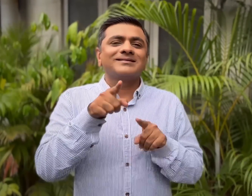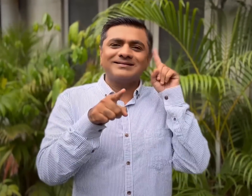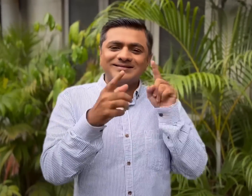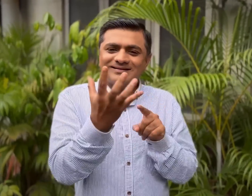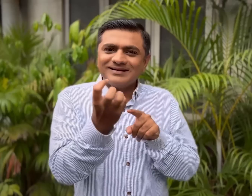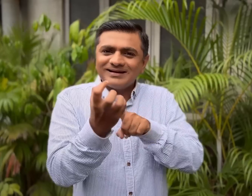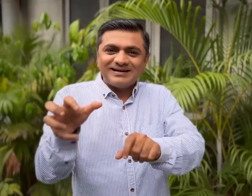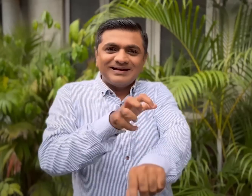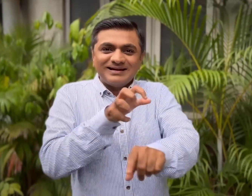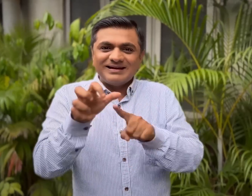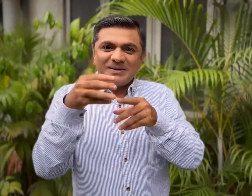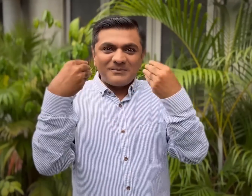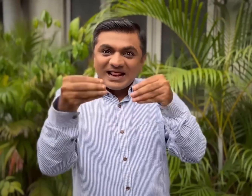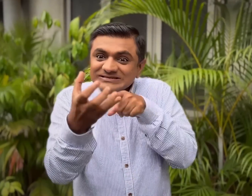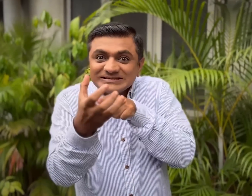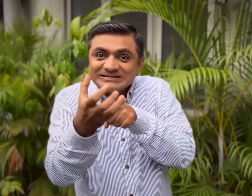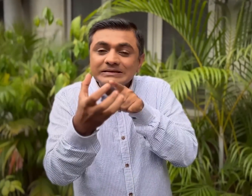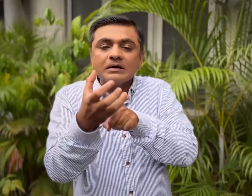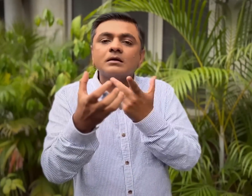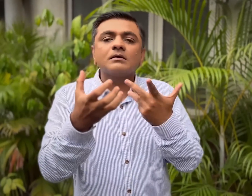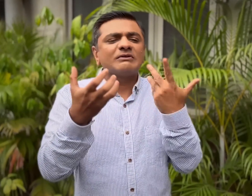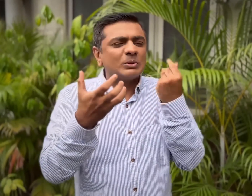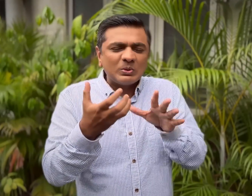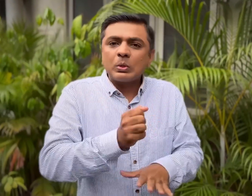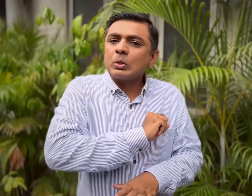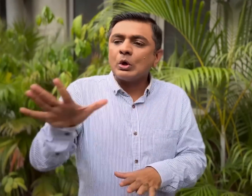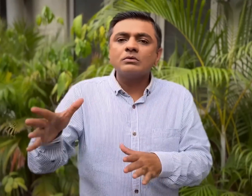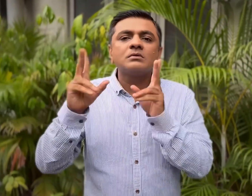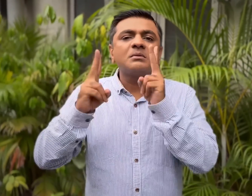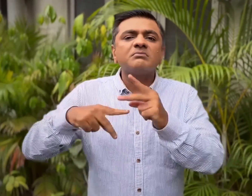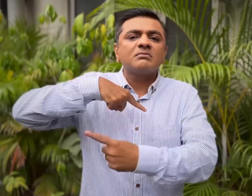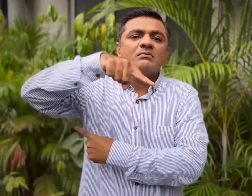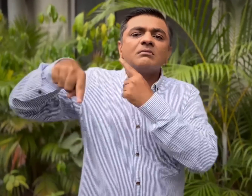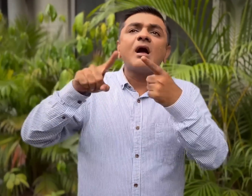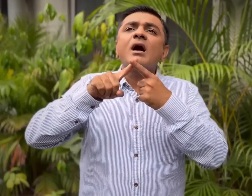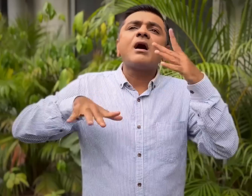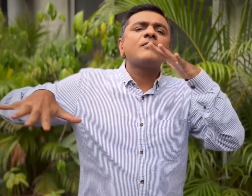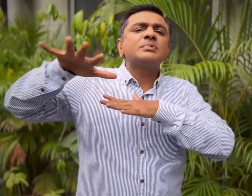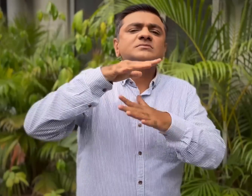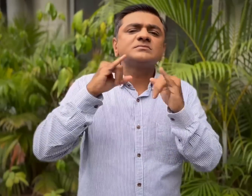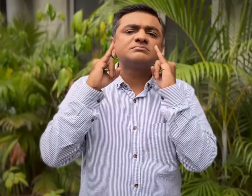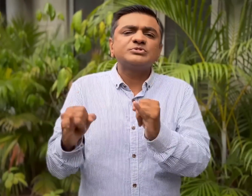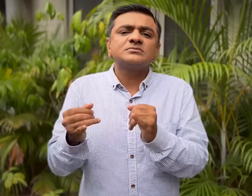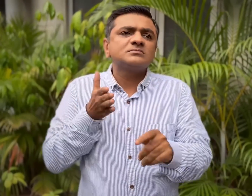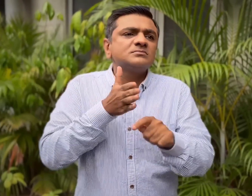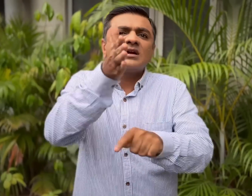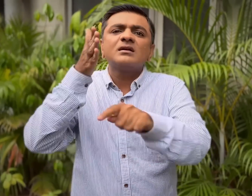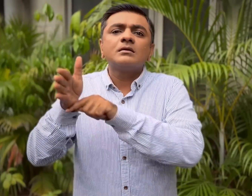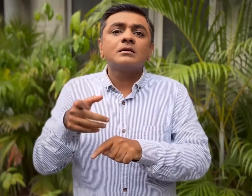Plastic loofahs do not decompse and they harm the environment.